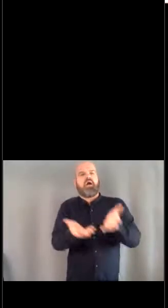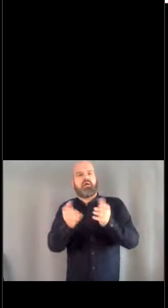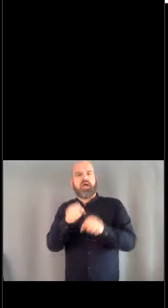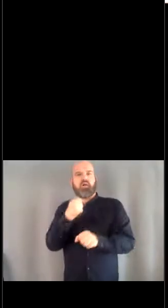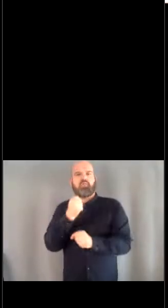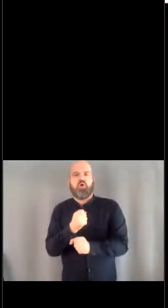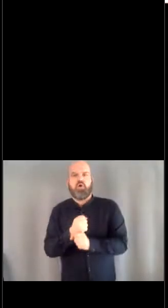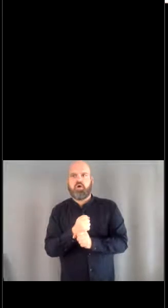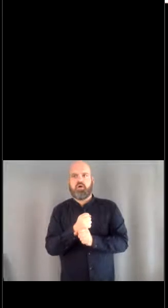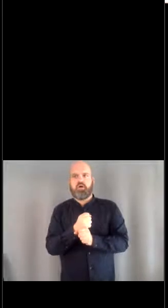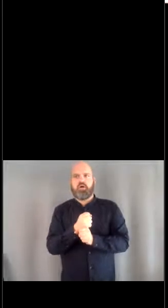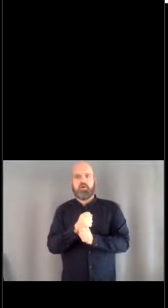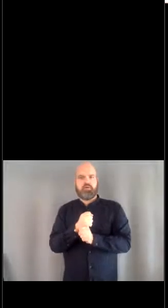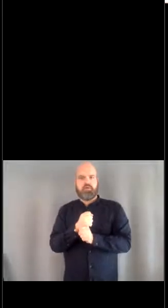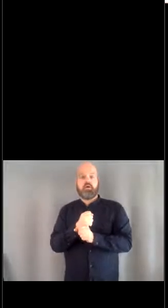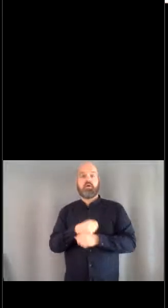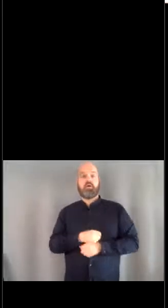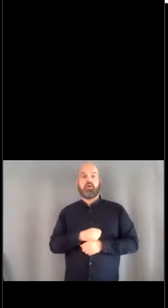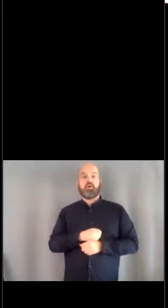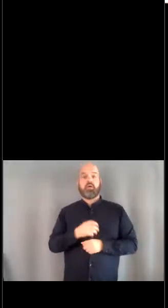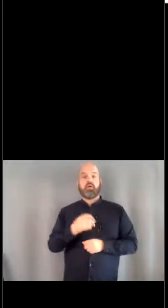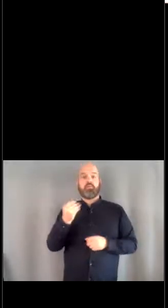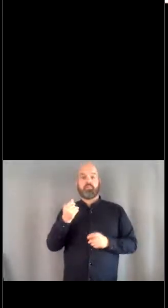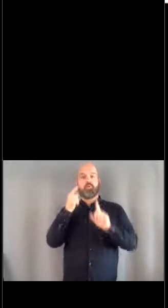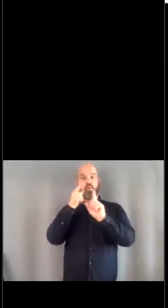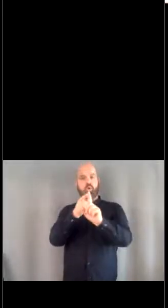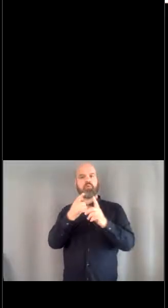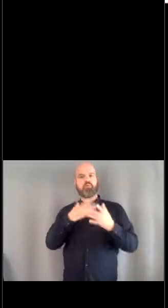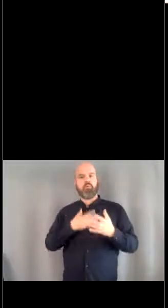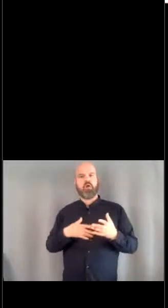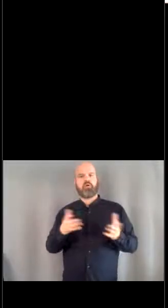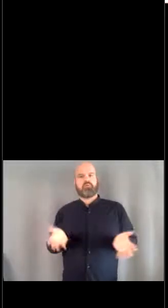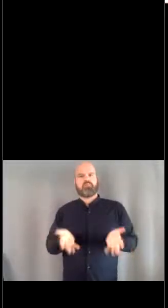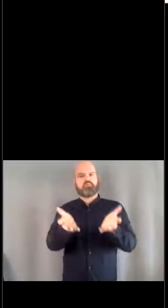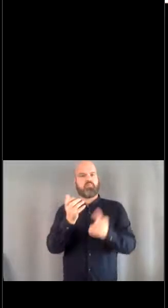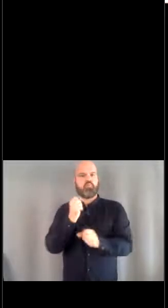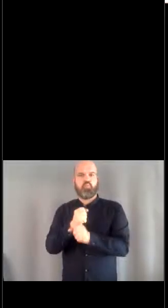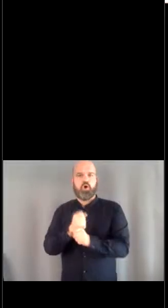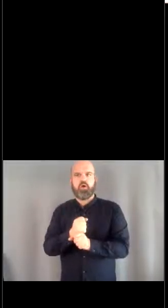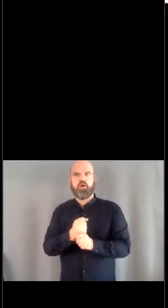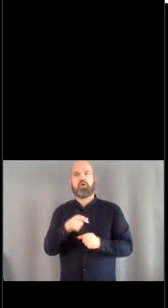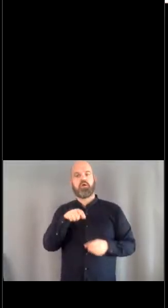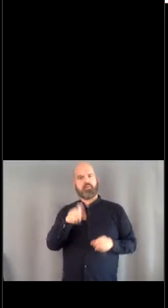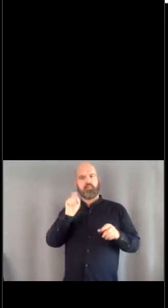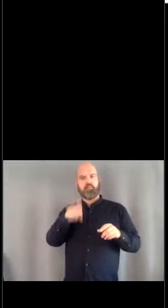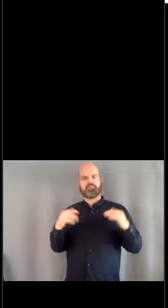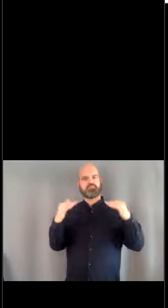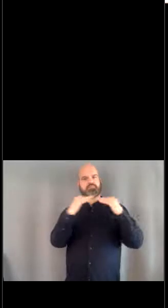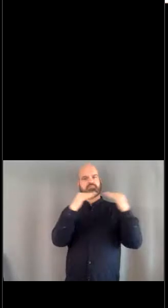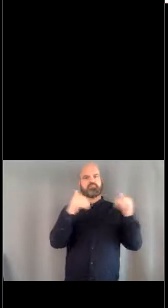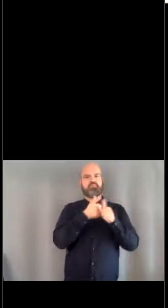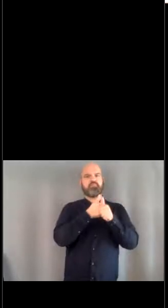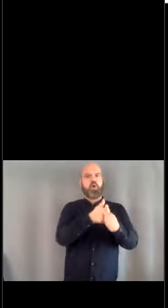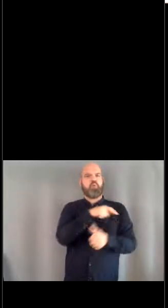Some countries have done this. They have a disability benefit It doesn't matter if you can work or you're working